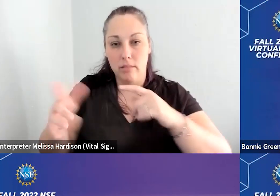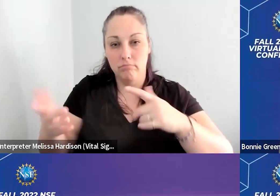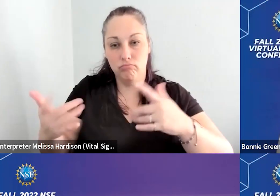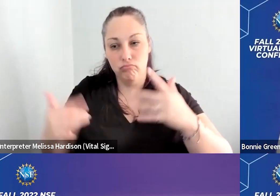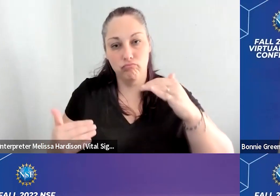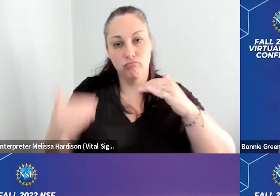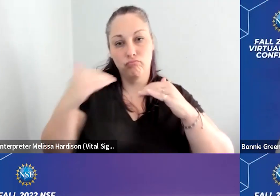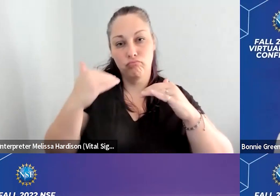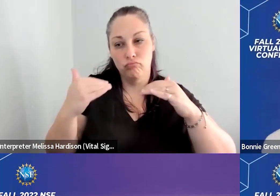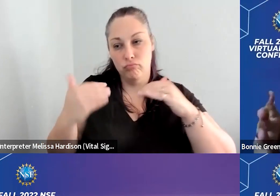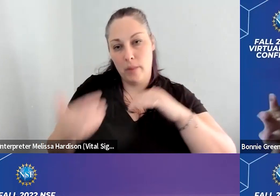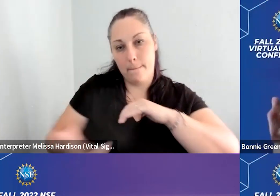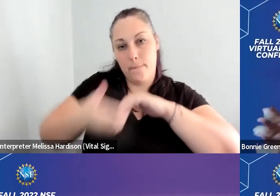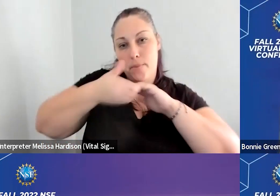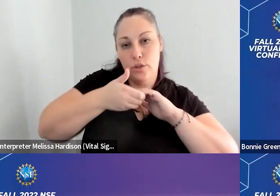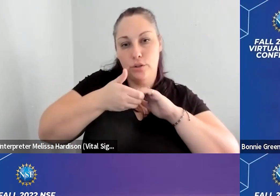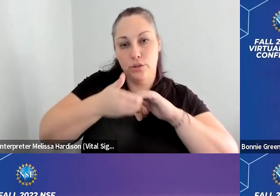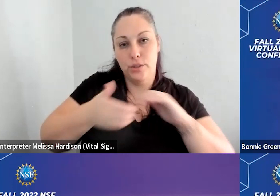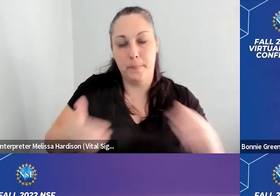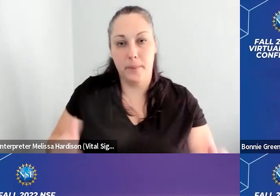in a authentic partnership with whomever you're working with.